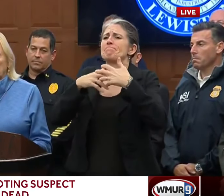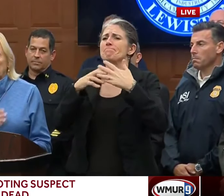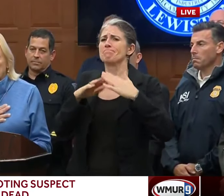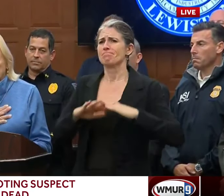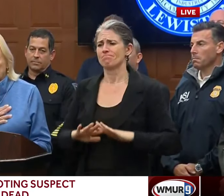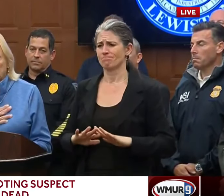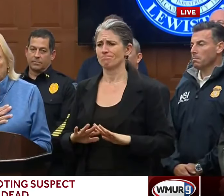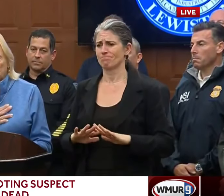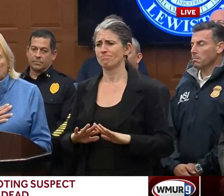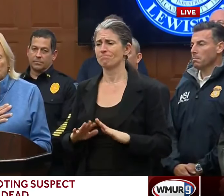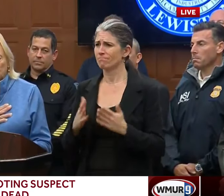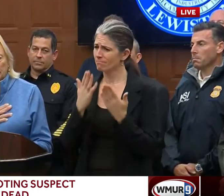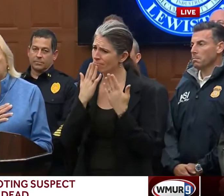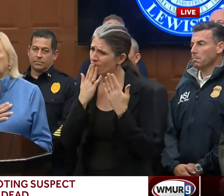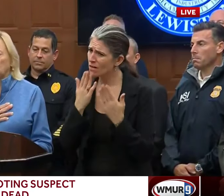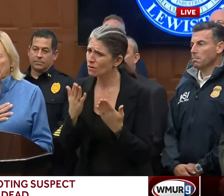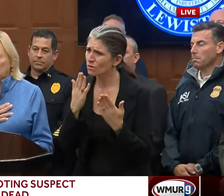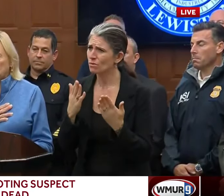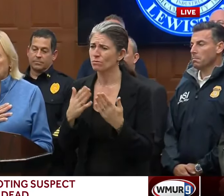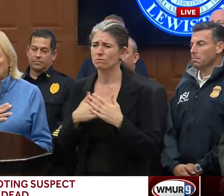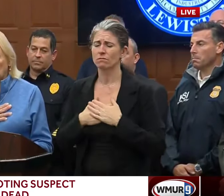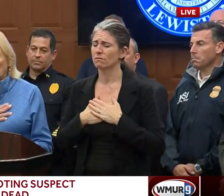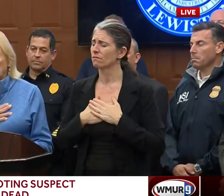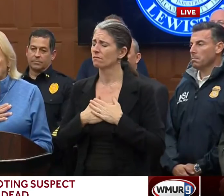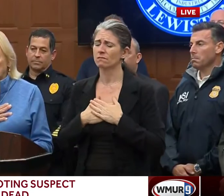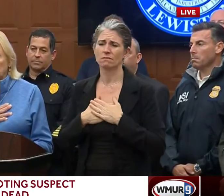BUT WE WILL HEAL TOGETHER. THANK YOU.